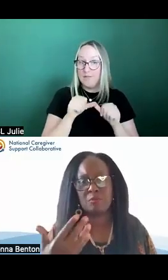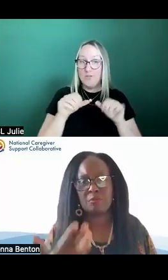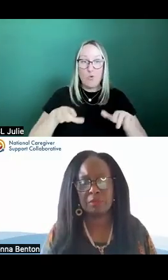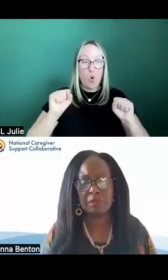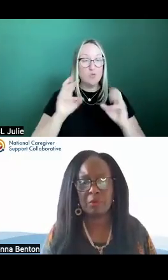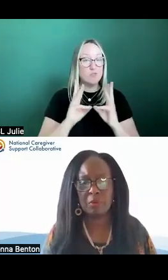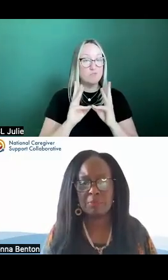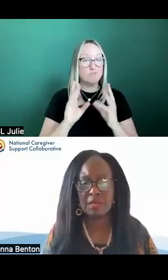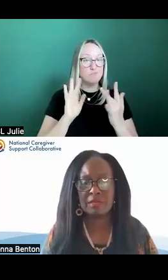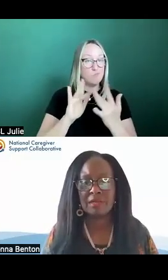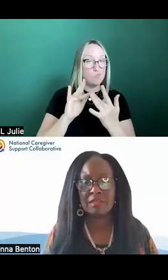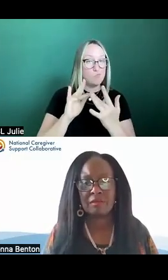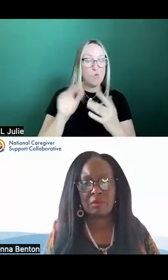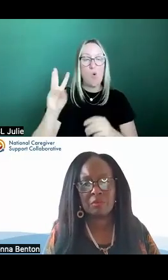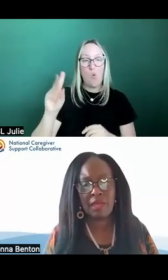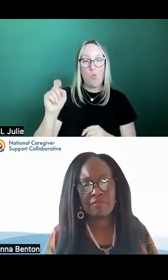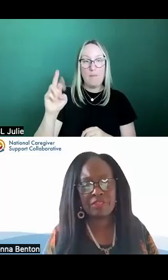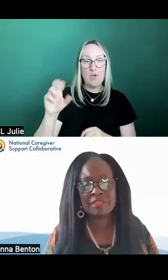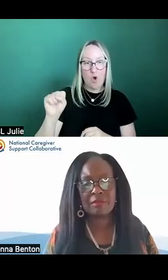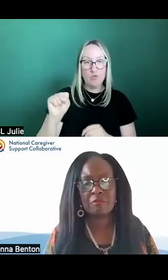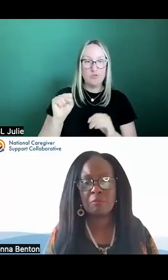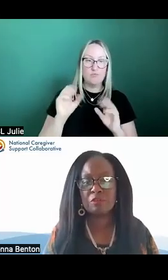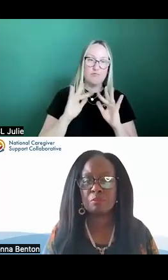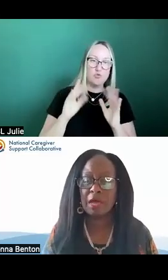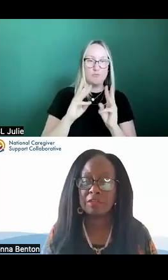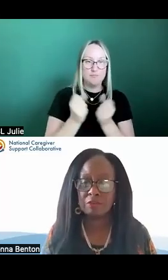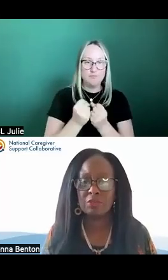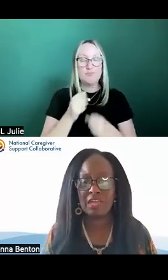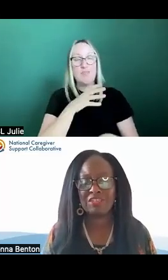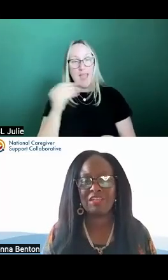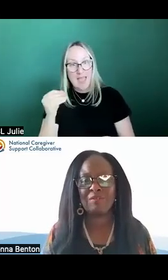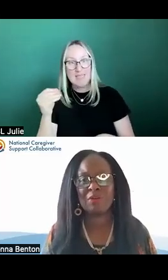build up our website, that we will have things that will be used by you, the aging network,